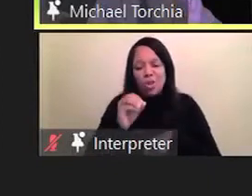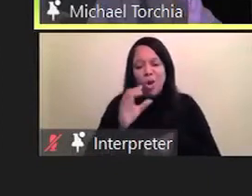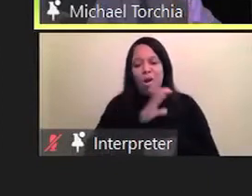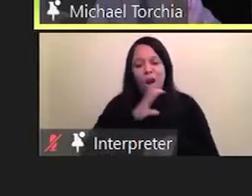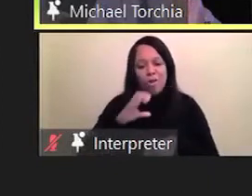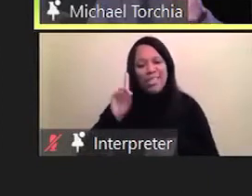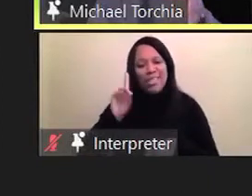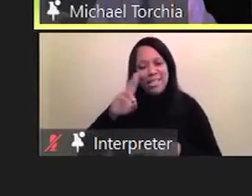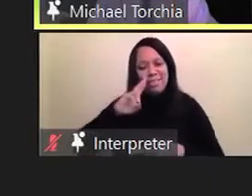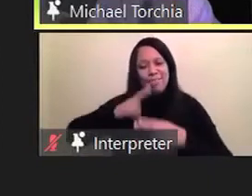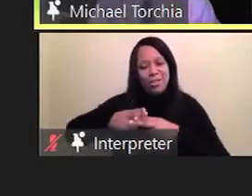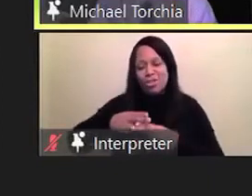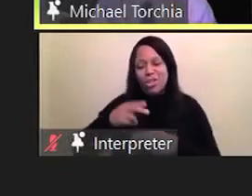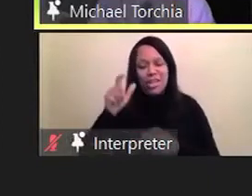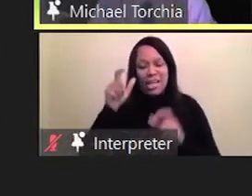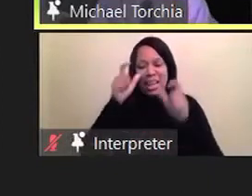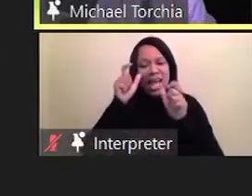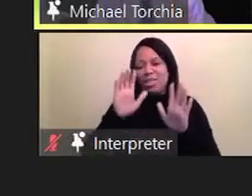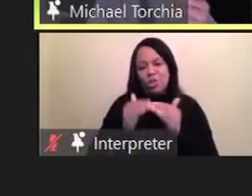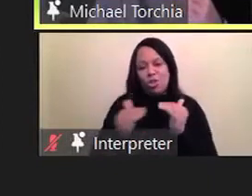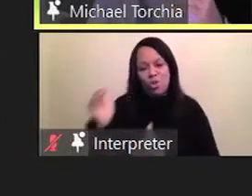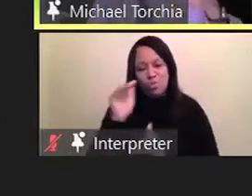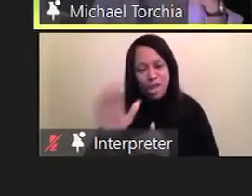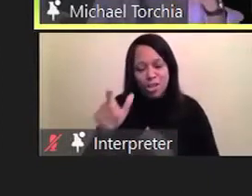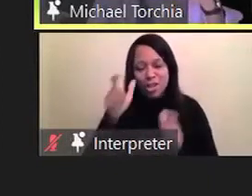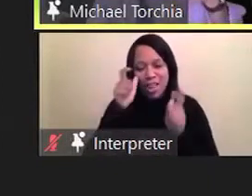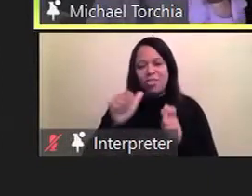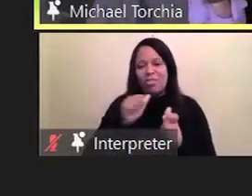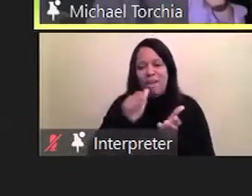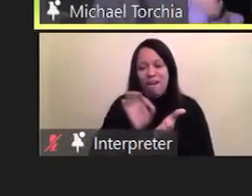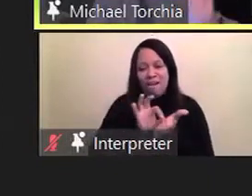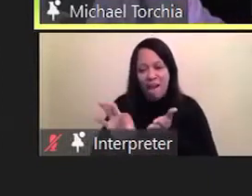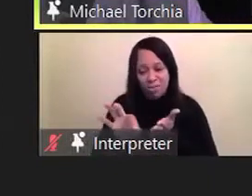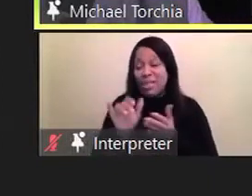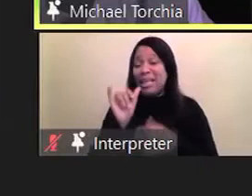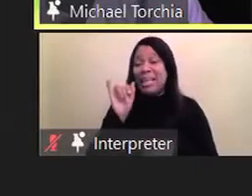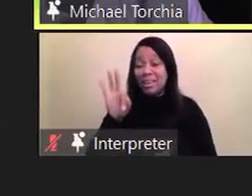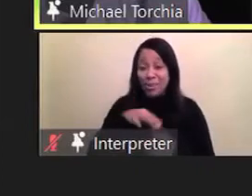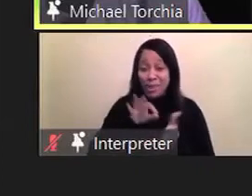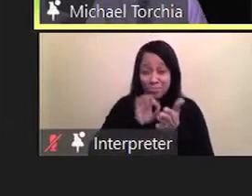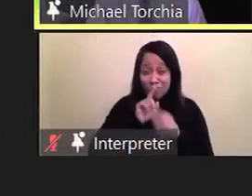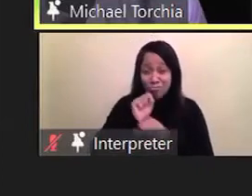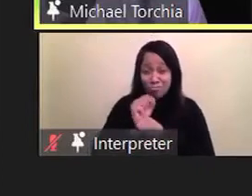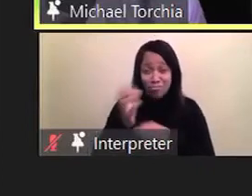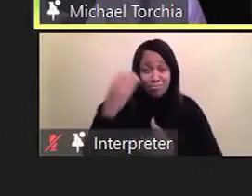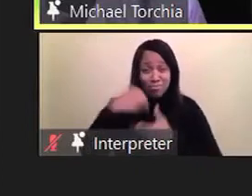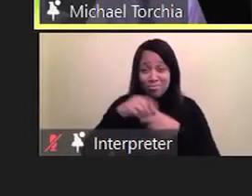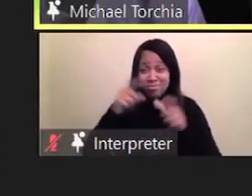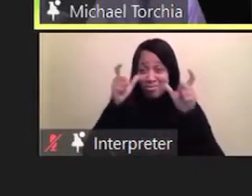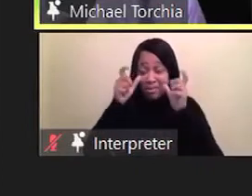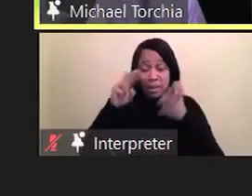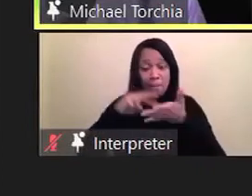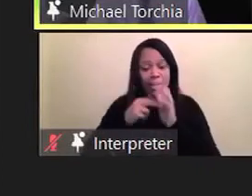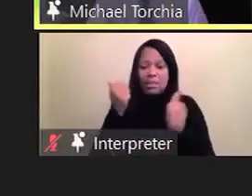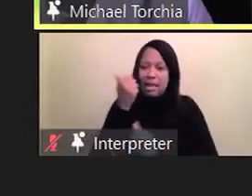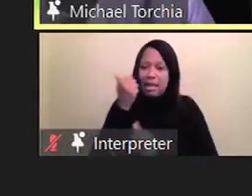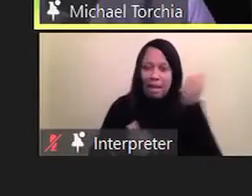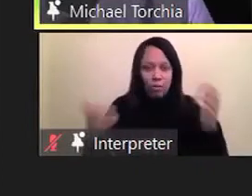That was too far for Congress. Eyeglasses don't count. If we count eyeglasses, then everybody will be subject to it. And that doesn't count. All right.